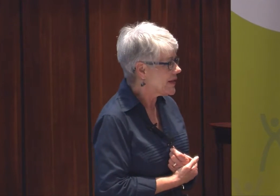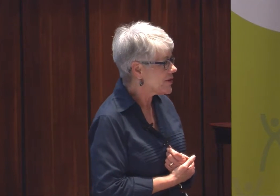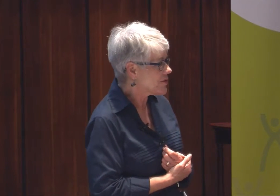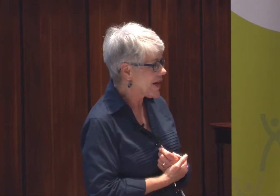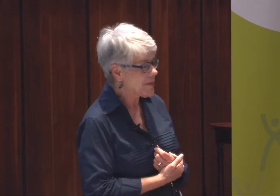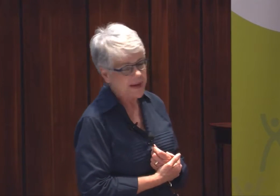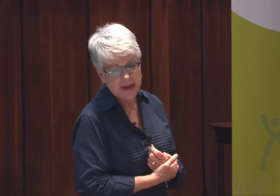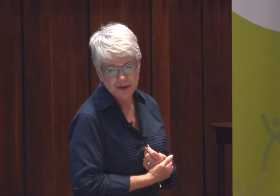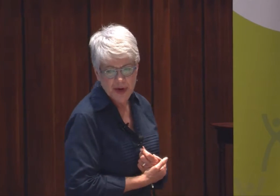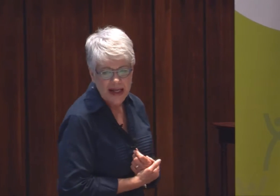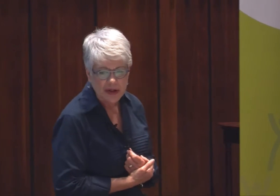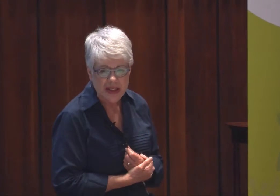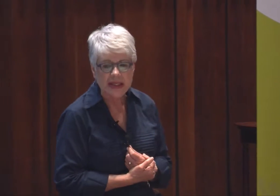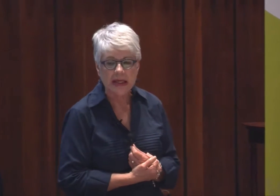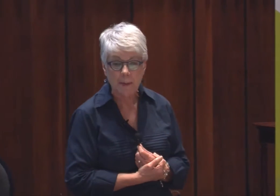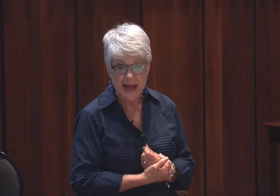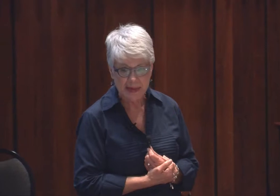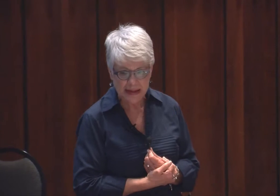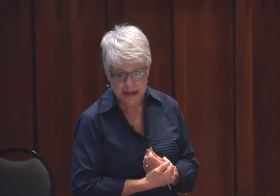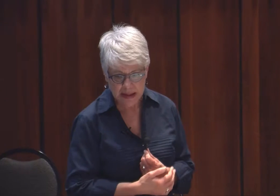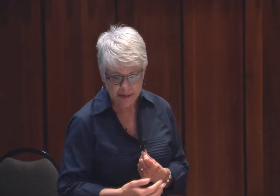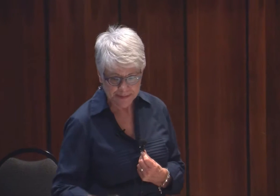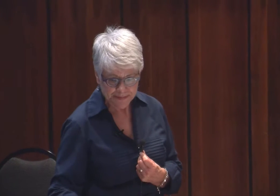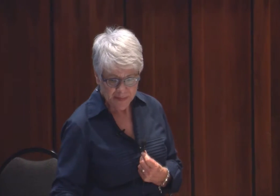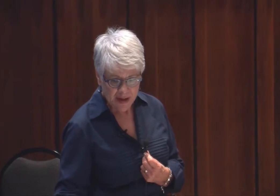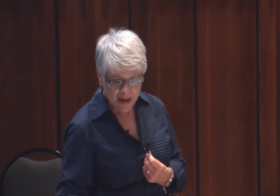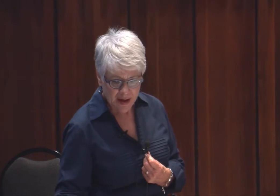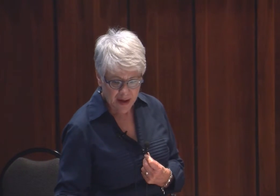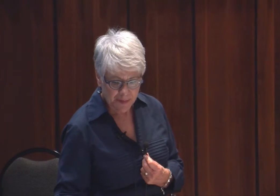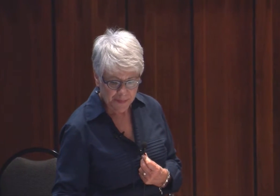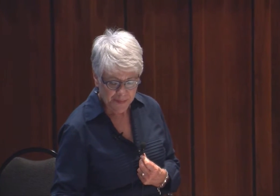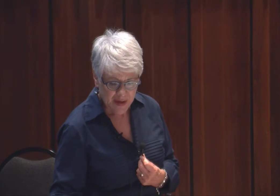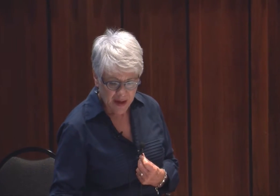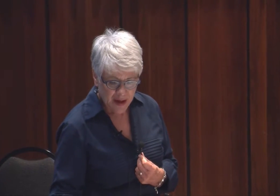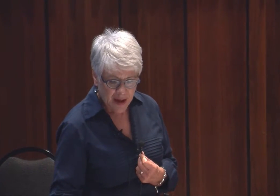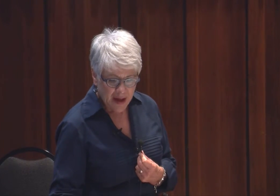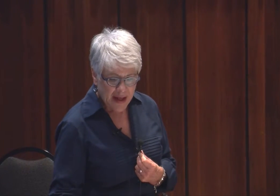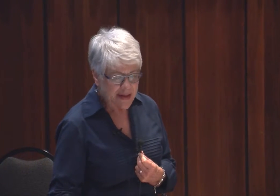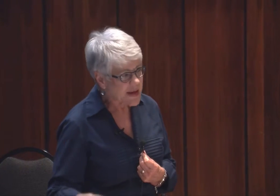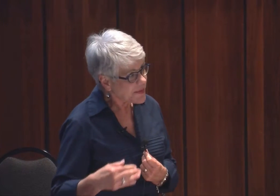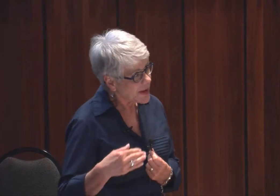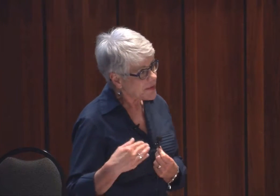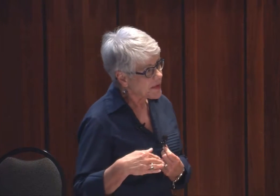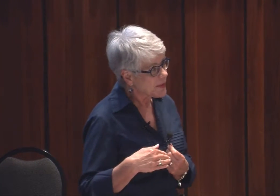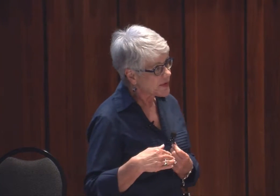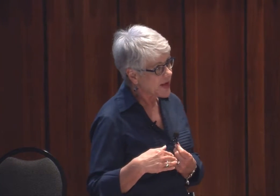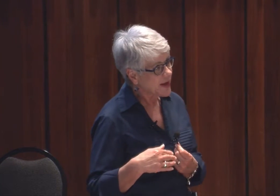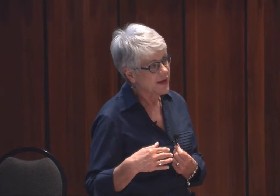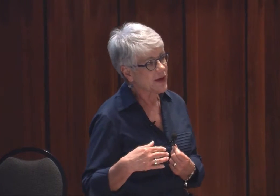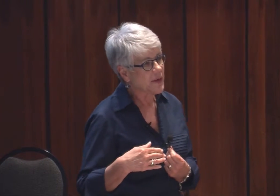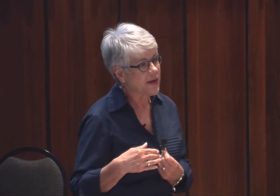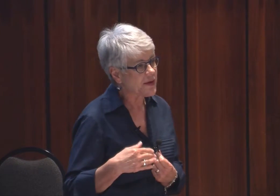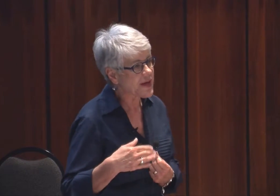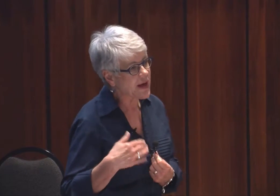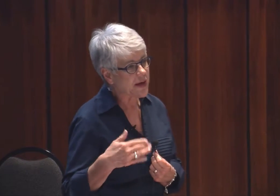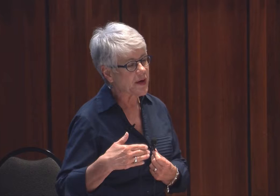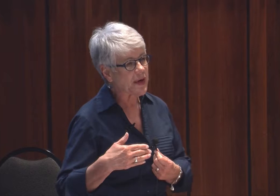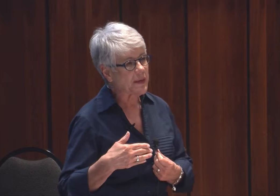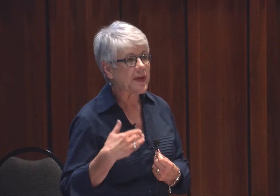near drowning babies, so. And sometimes people say, 'You know well there's not a hearing problem.' The